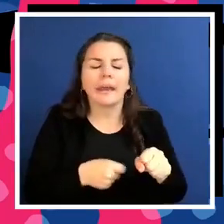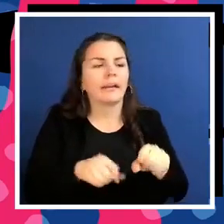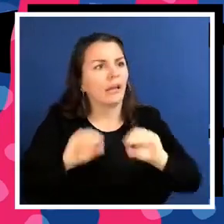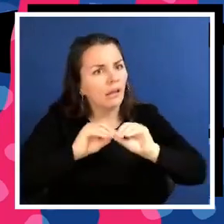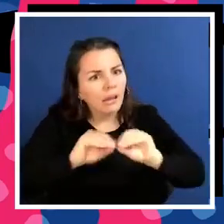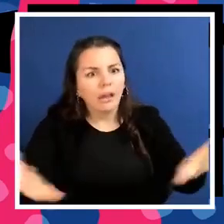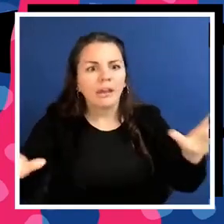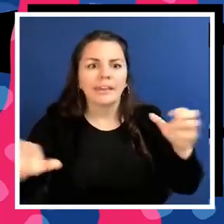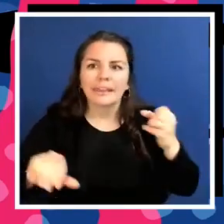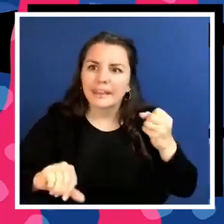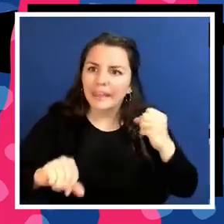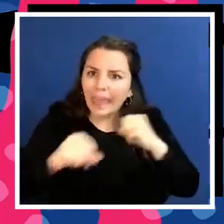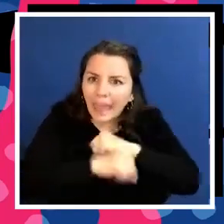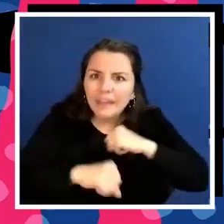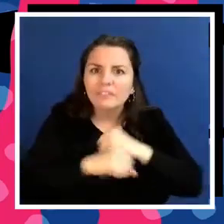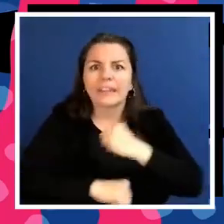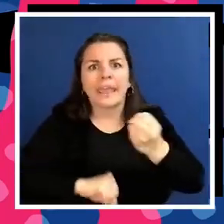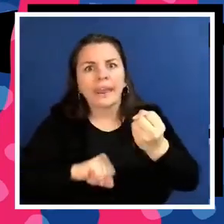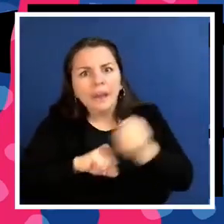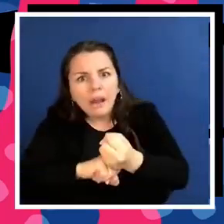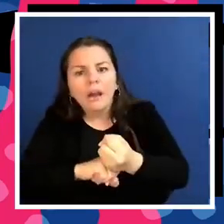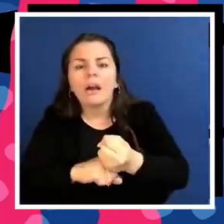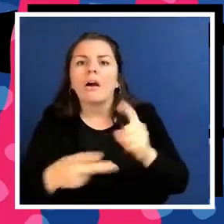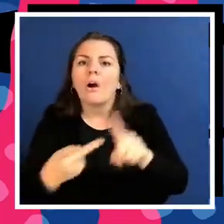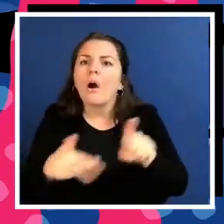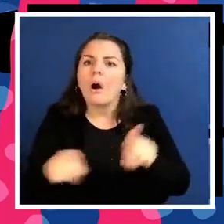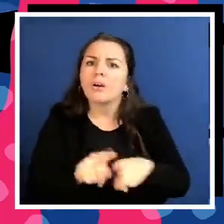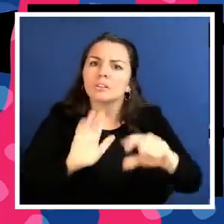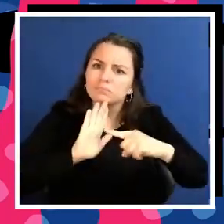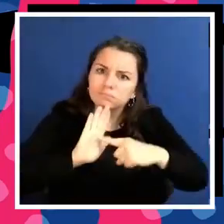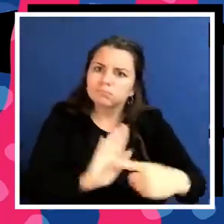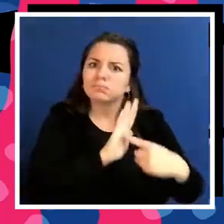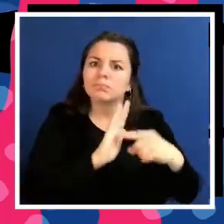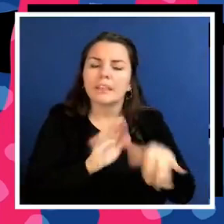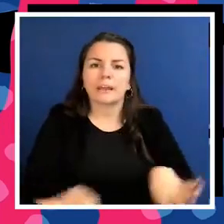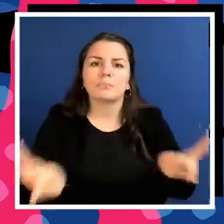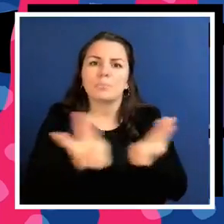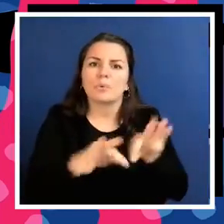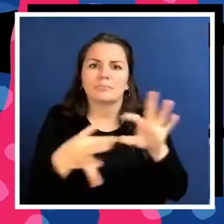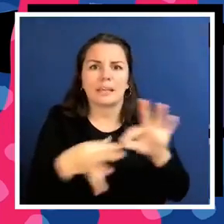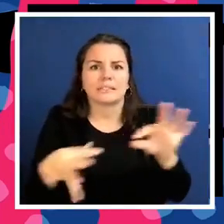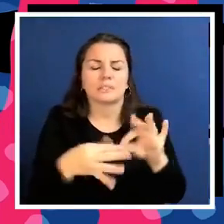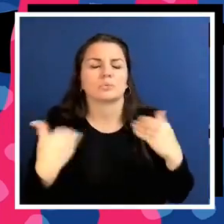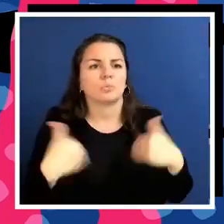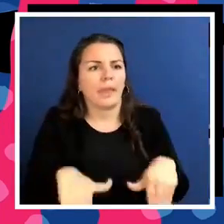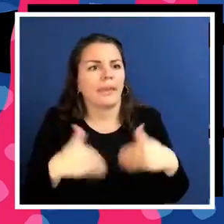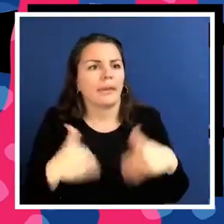IT WAS SUCH AN INSPIRATION